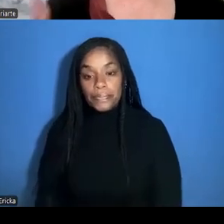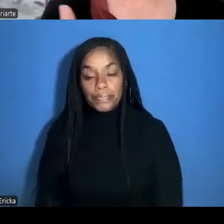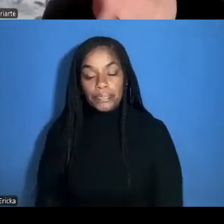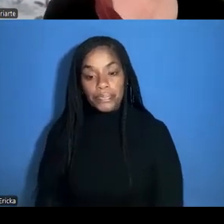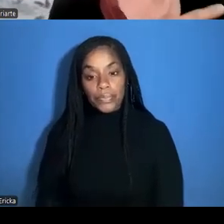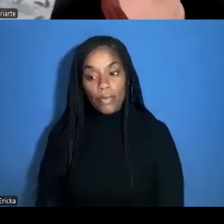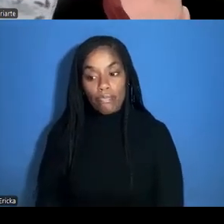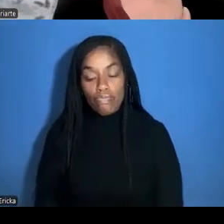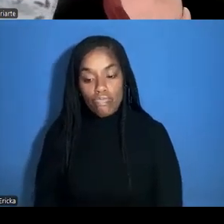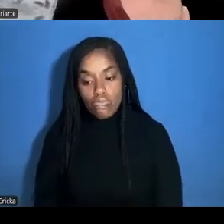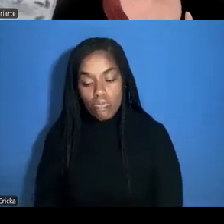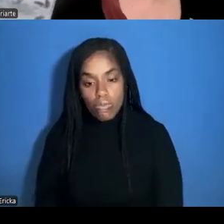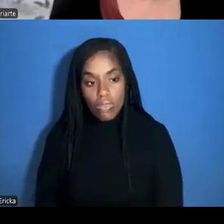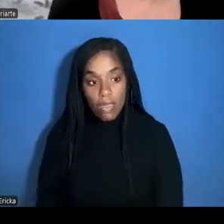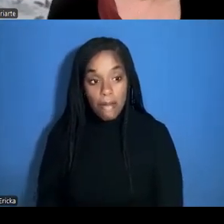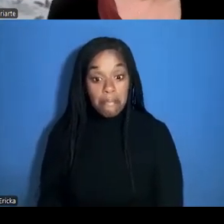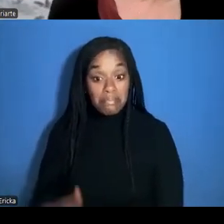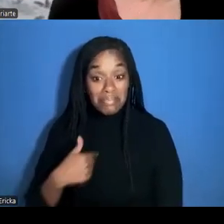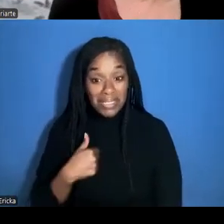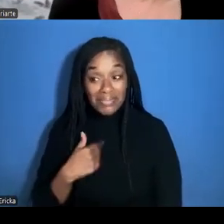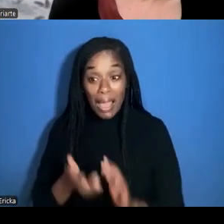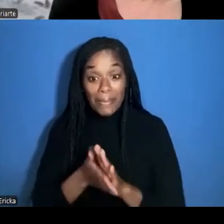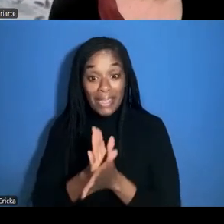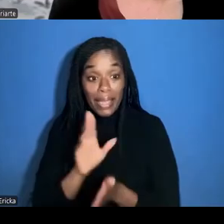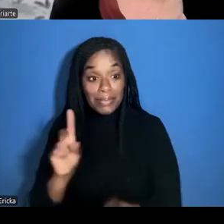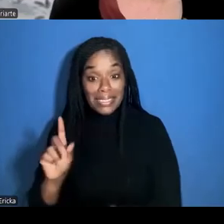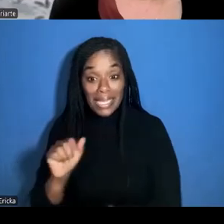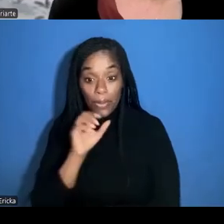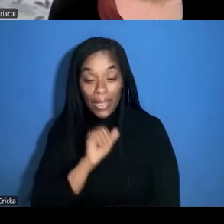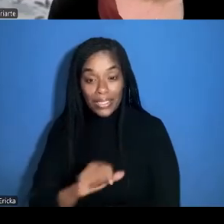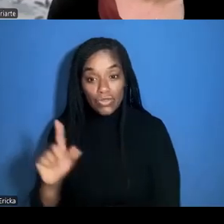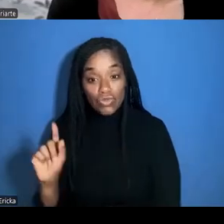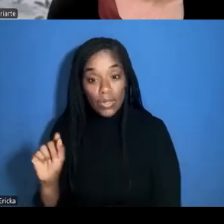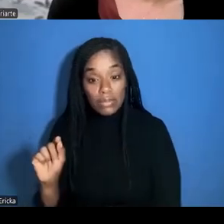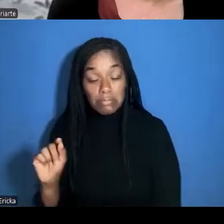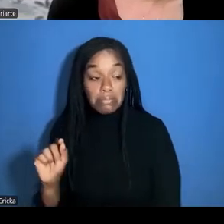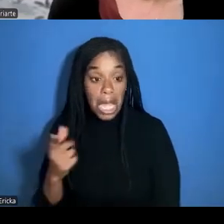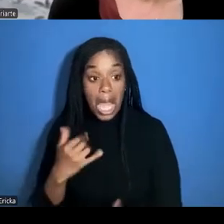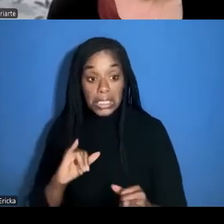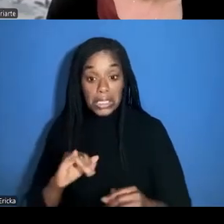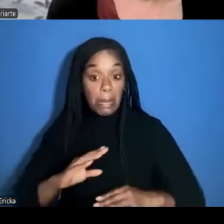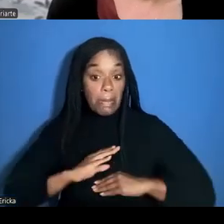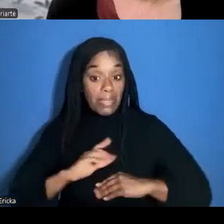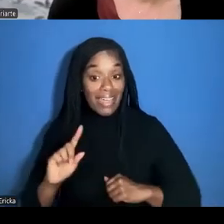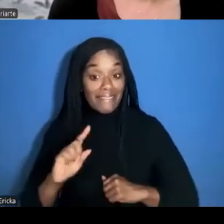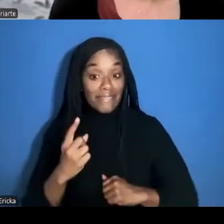But I was disabled at age 20. I still meet this first criterion because